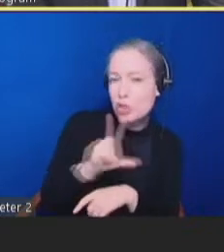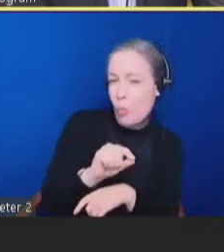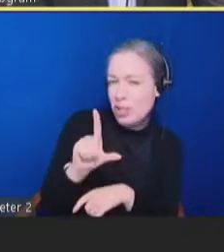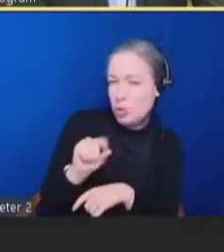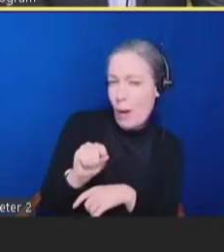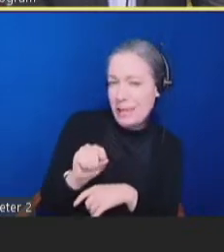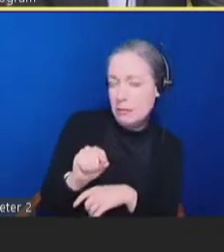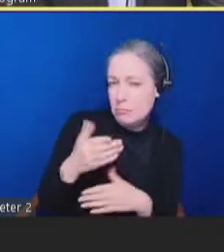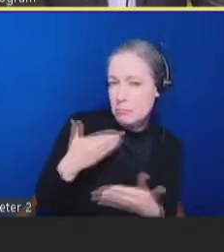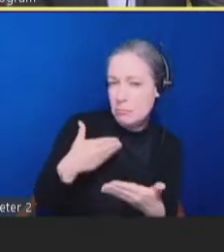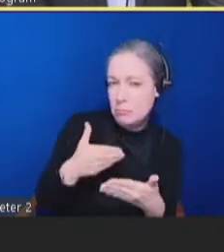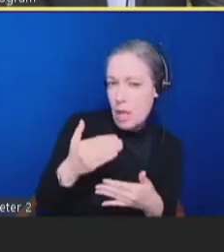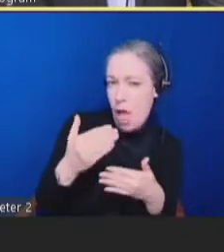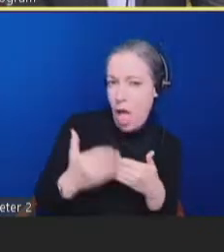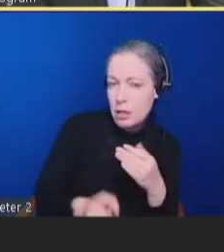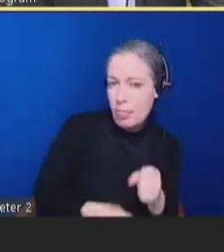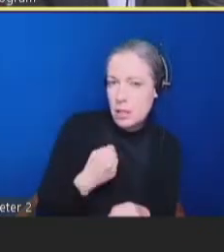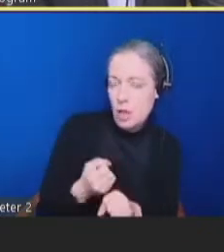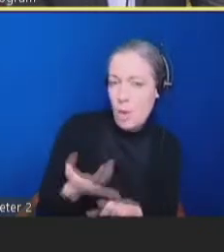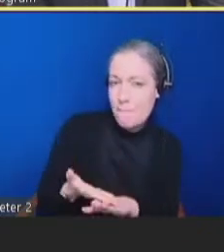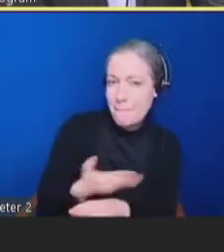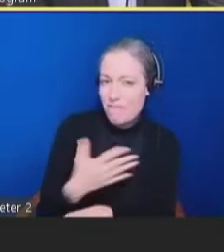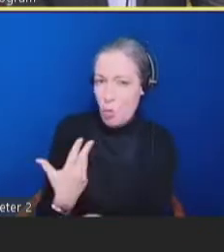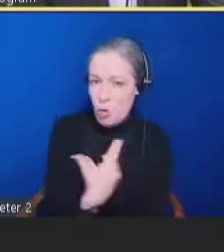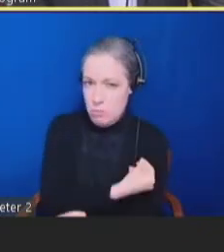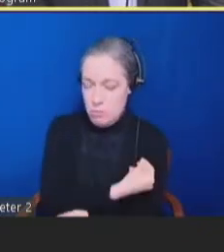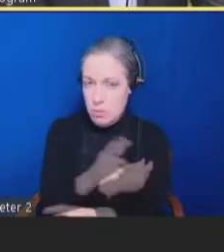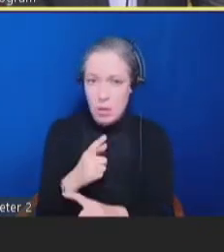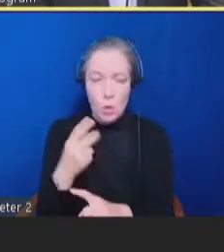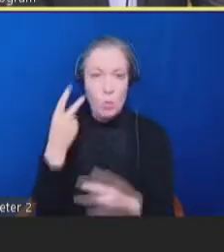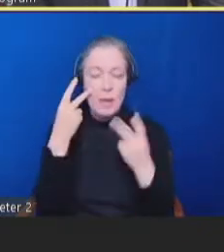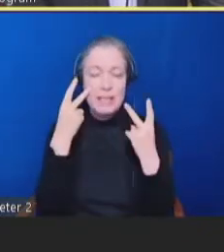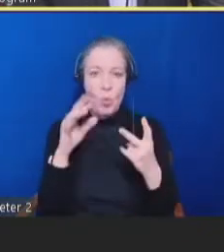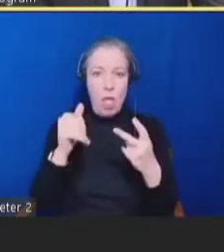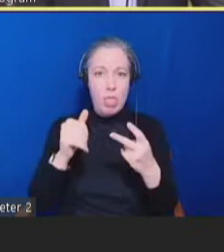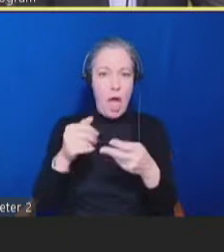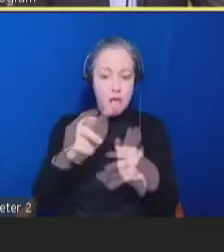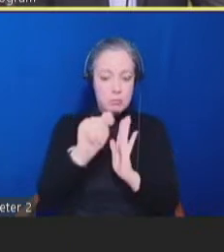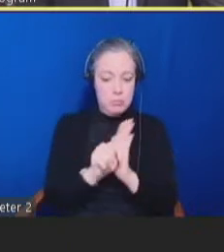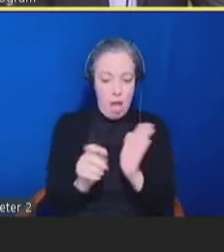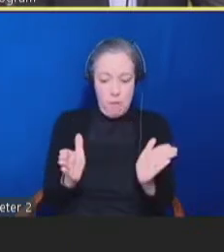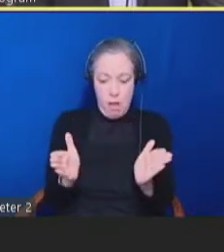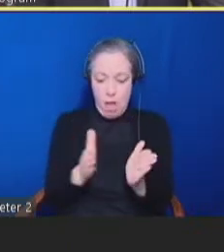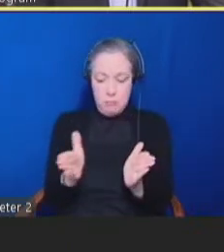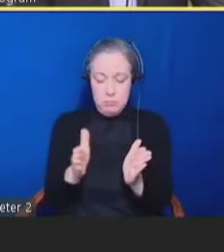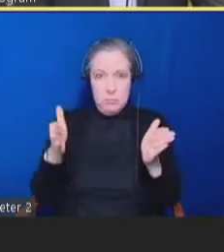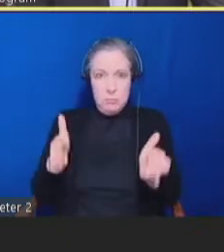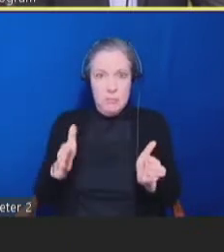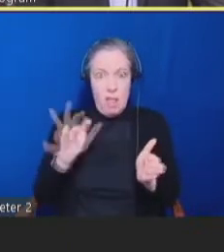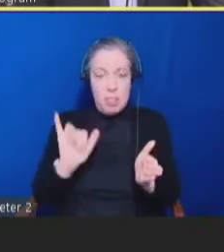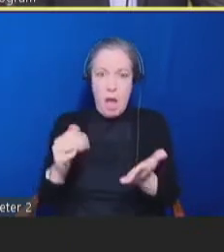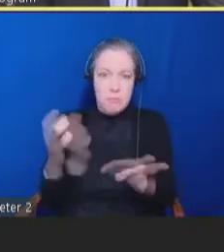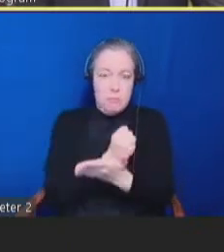saw it as a window of opportunity. With all the attention being paid to vaccines, for people and